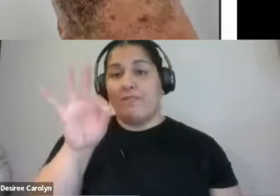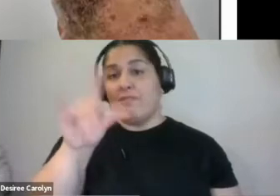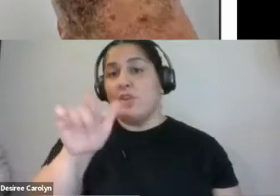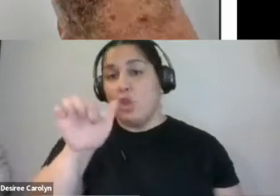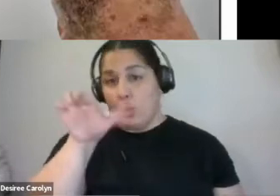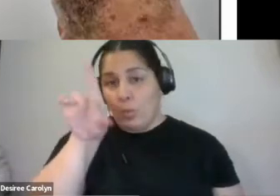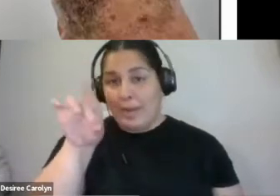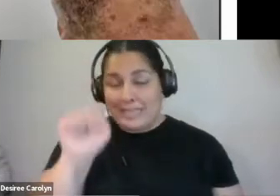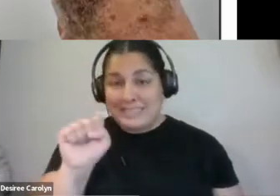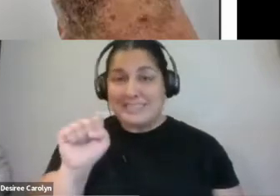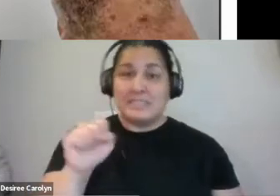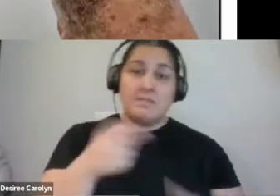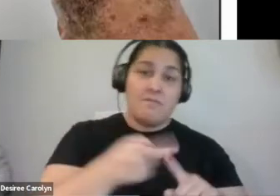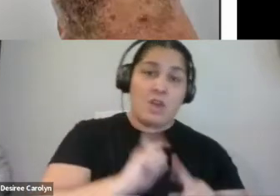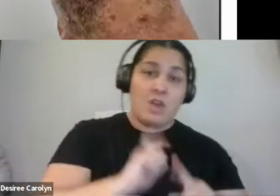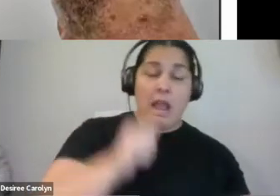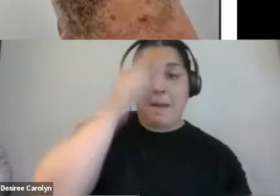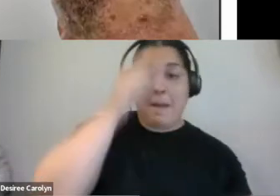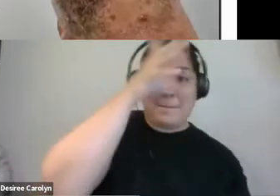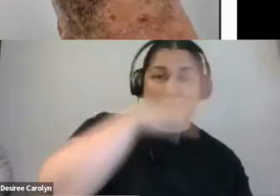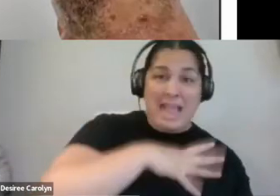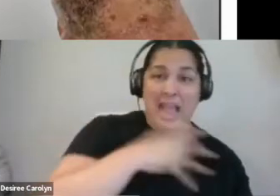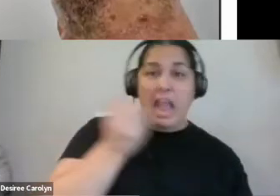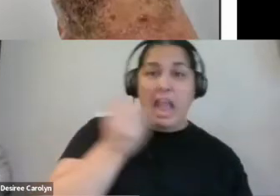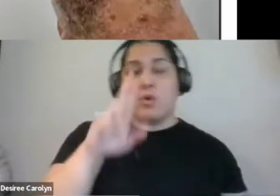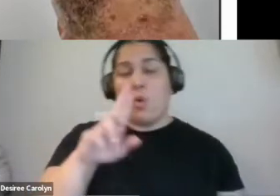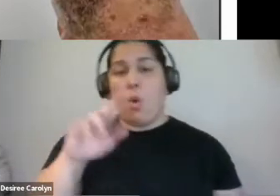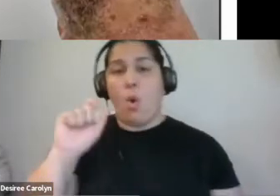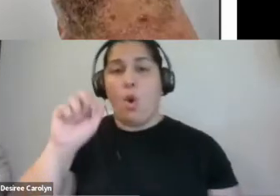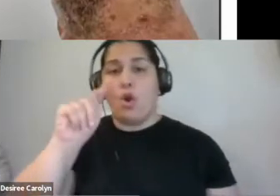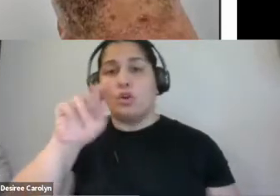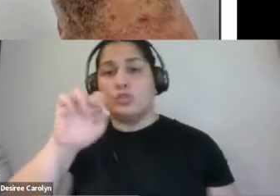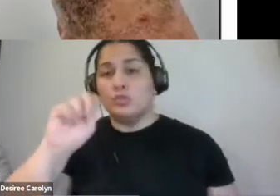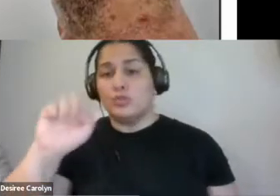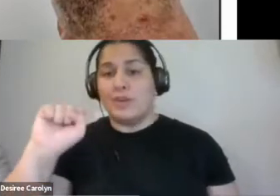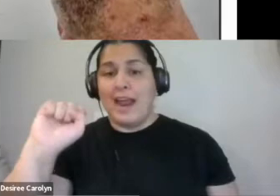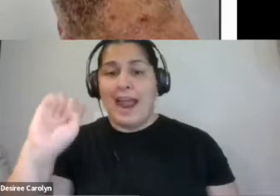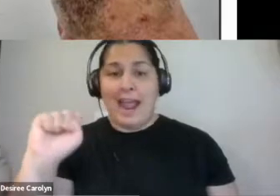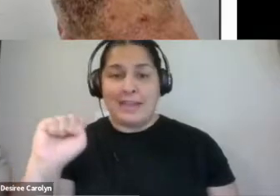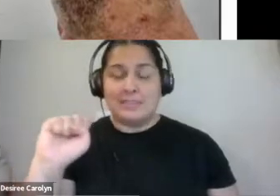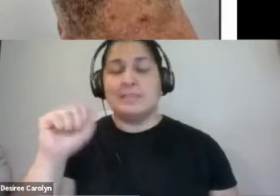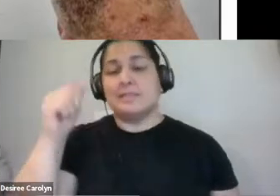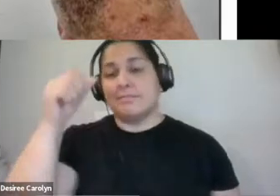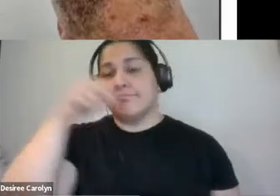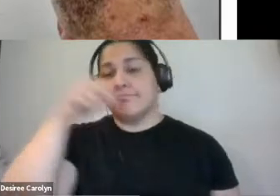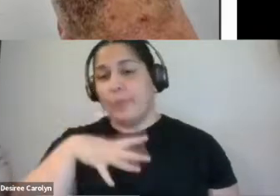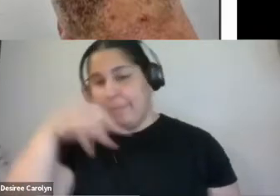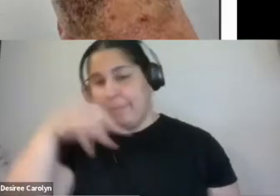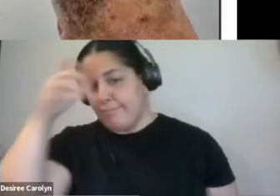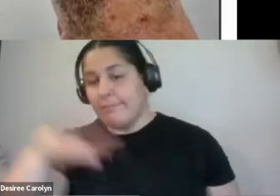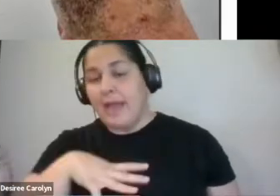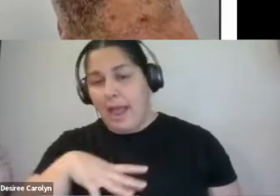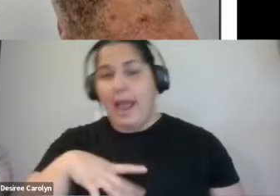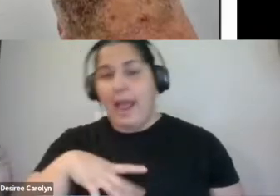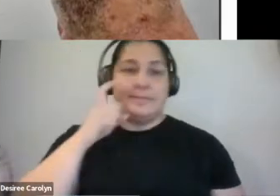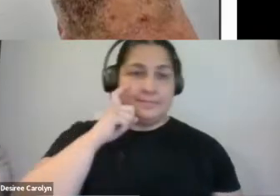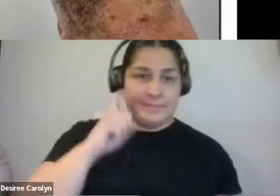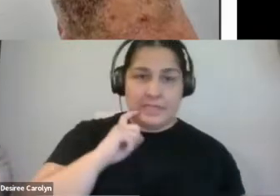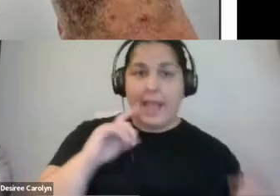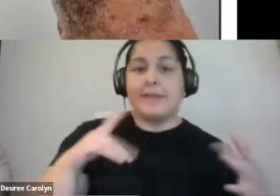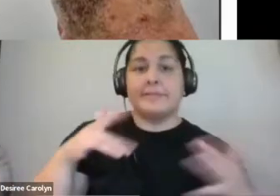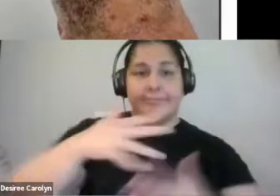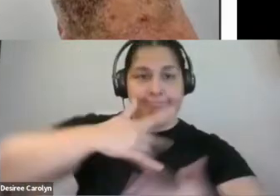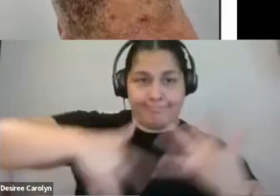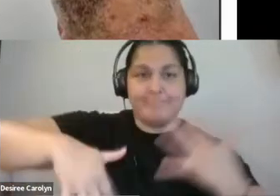So not a lot of of other cases so far. There are cases of transmission to pets.